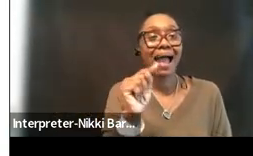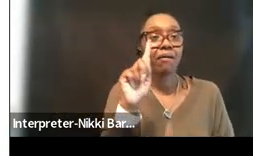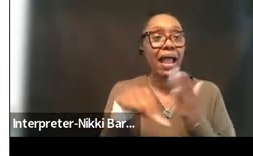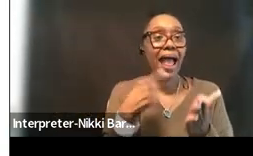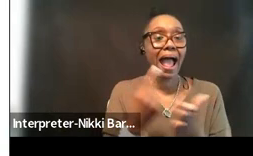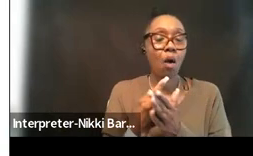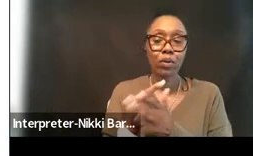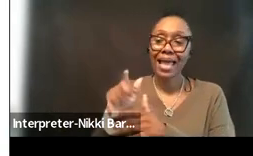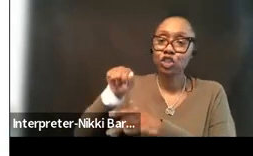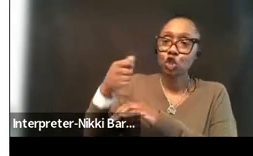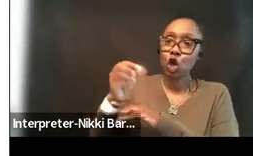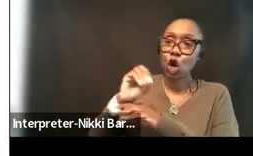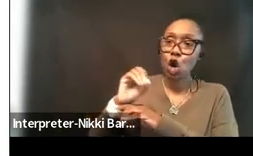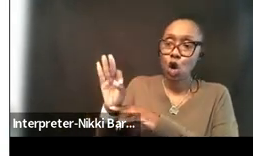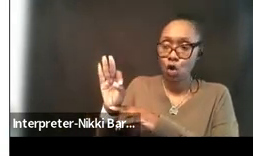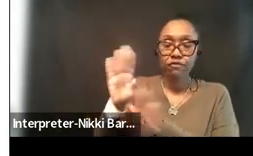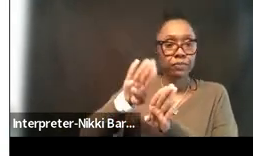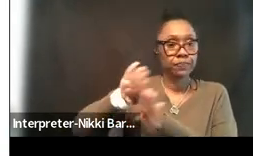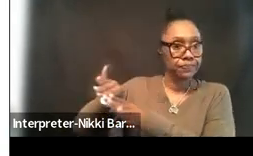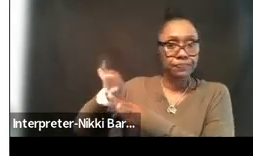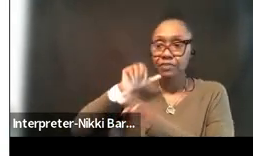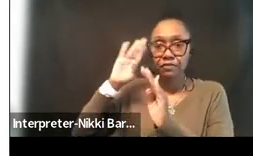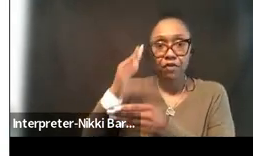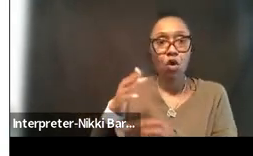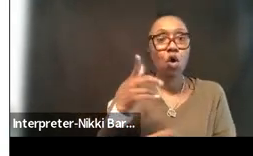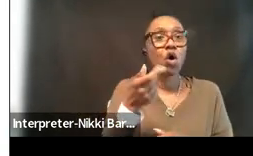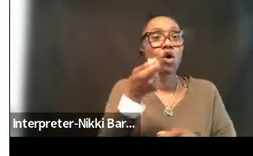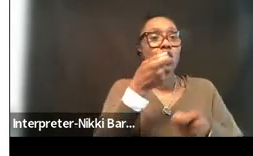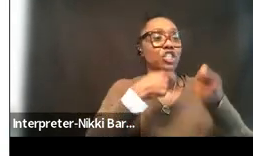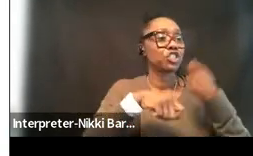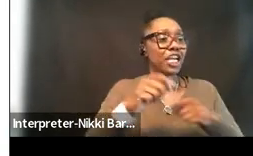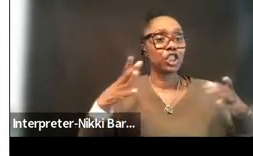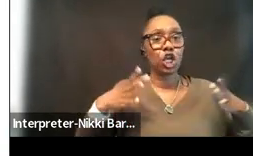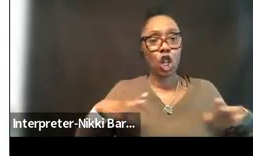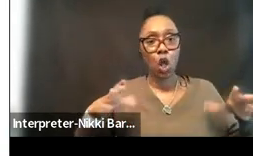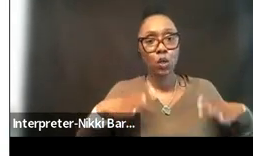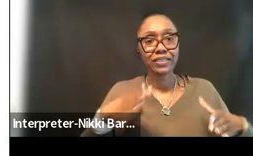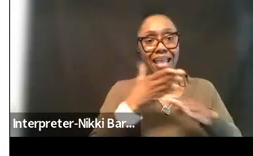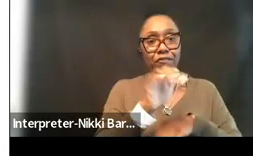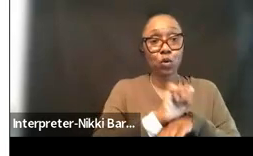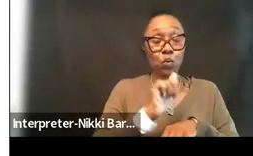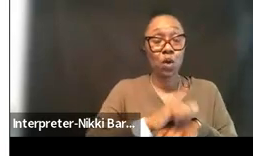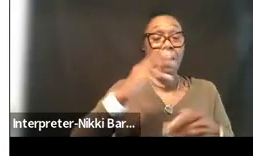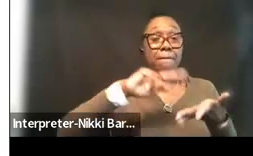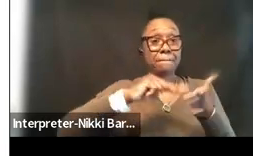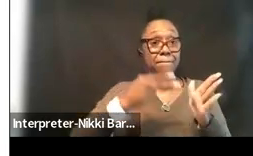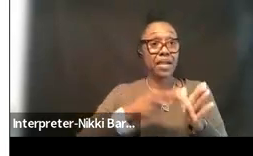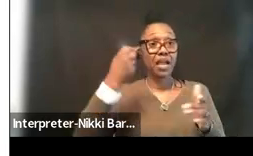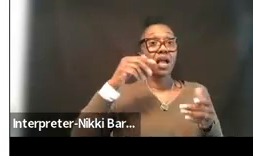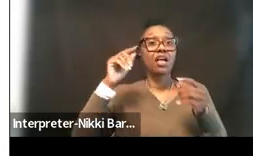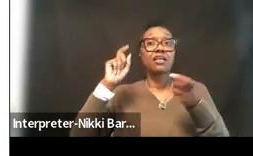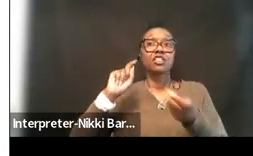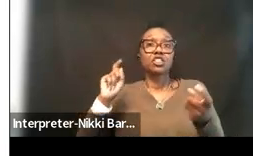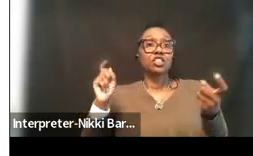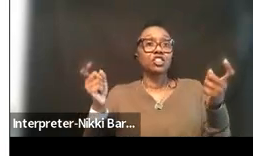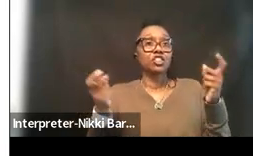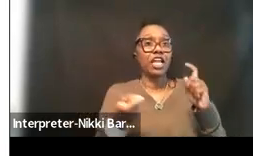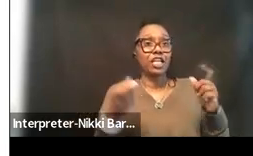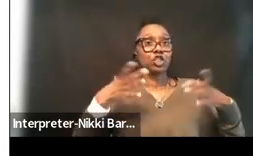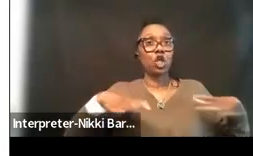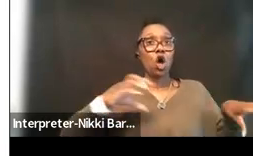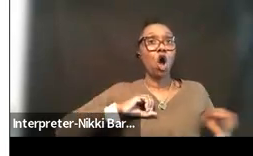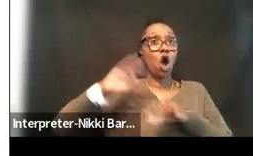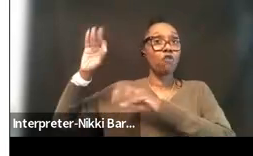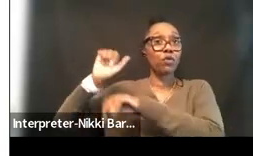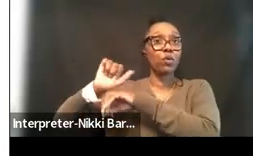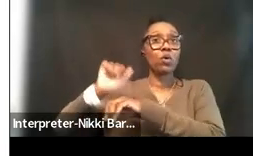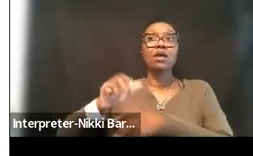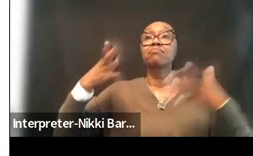Even little things like changing your clothes after work sends a signal to your brain that it's transitioning into another second time of the day putting on gym clothes.